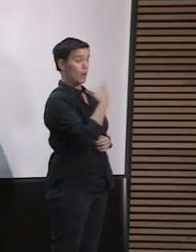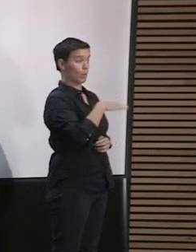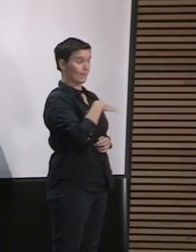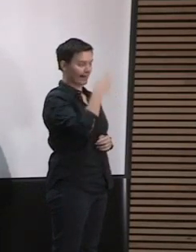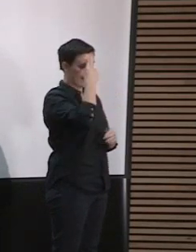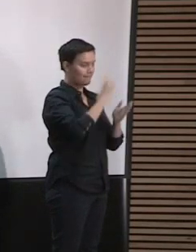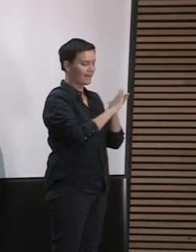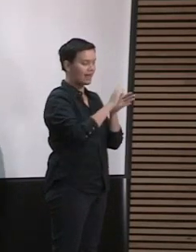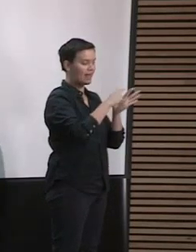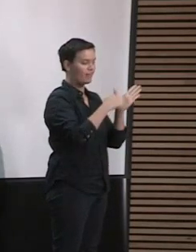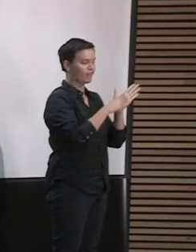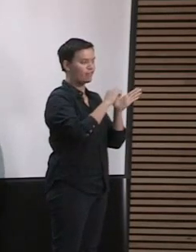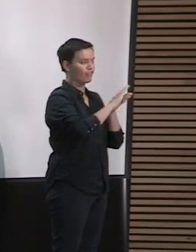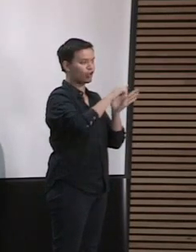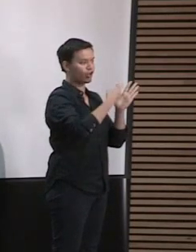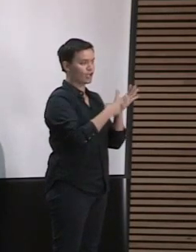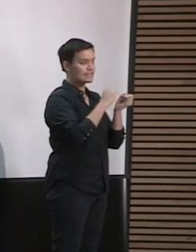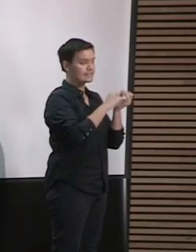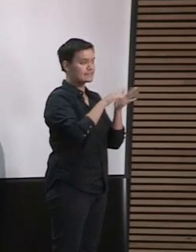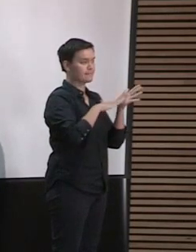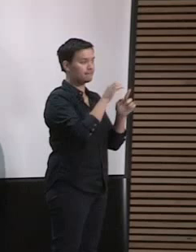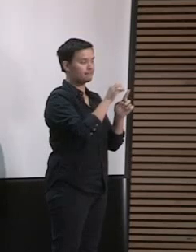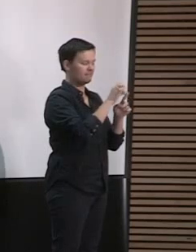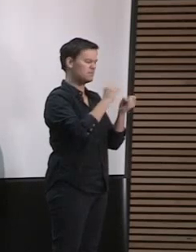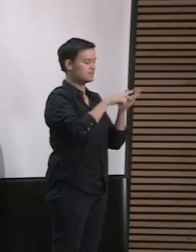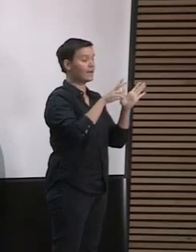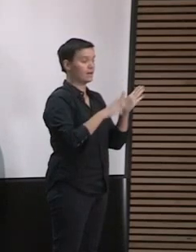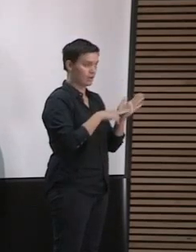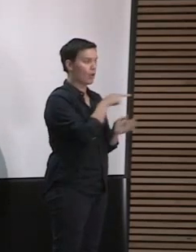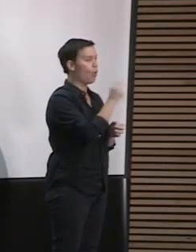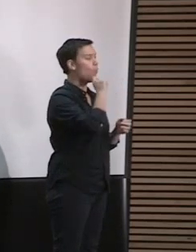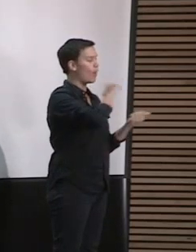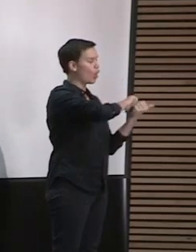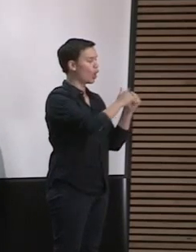Cabinet in June. Heather Simpson, who undertook the